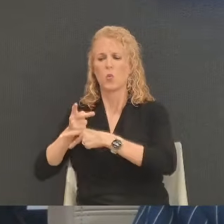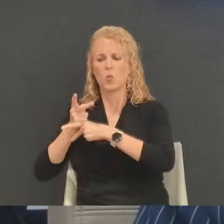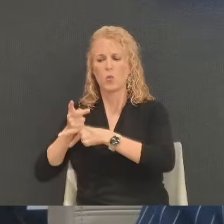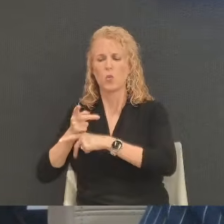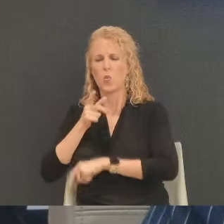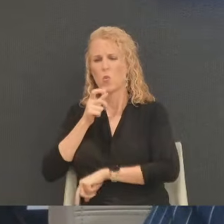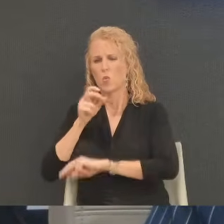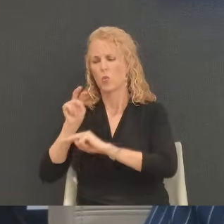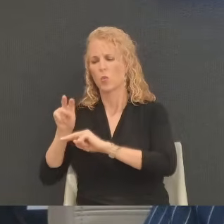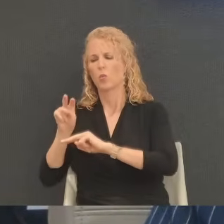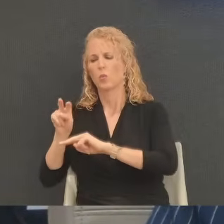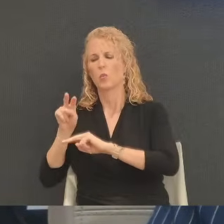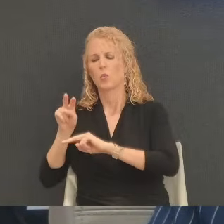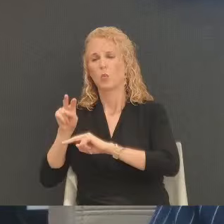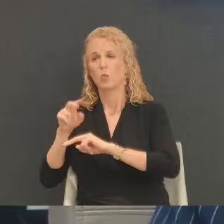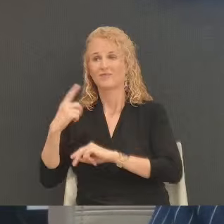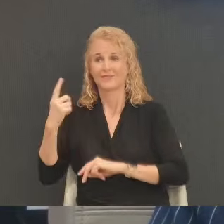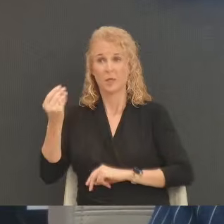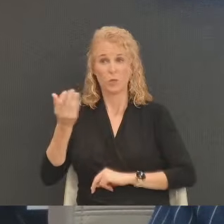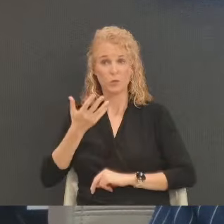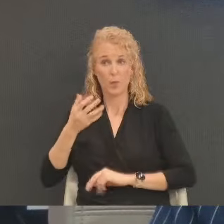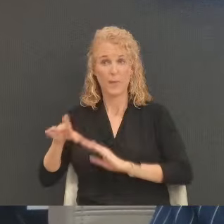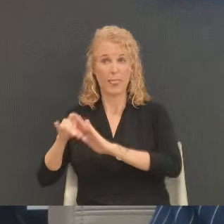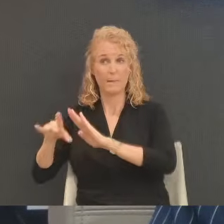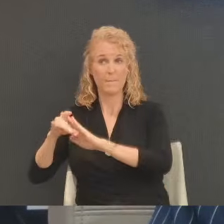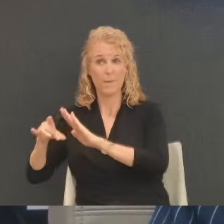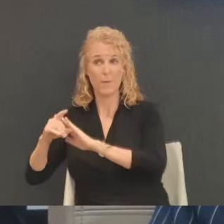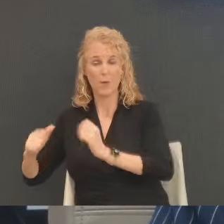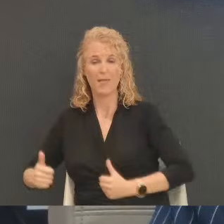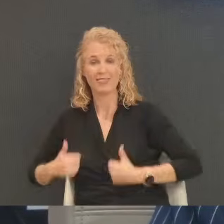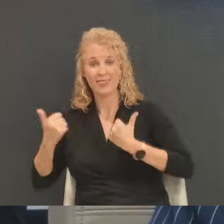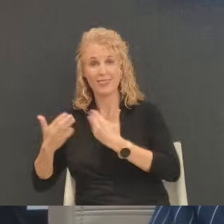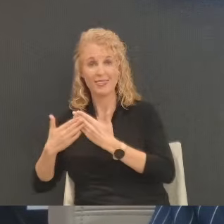understand someone said that the appointments are lifetime appointments. I don't know if that's true